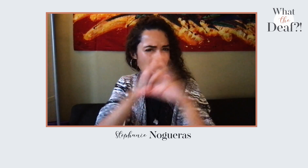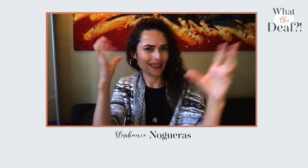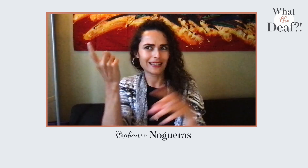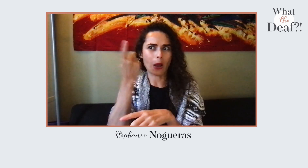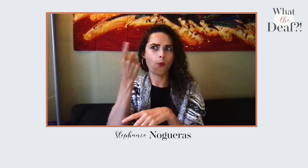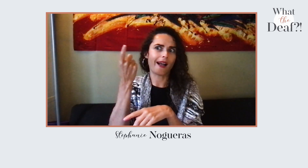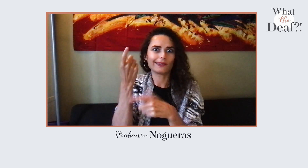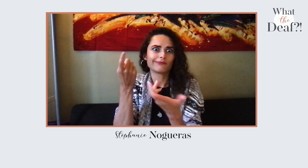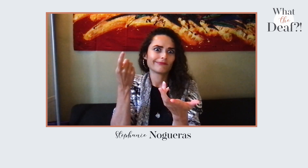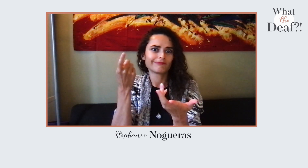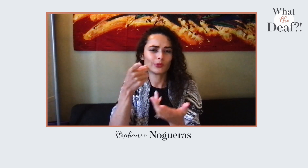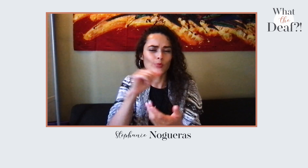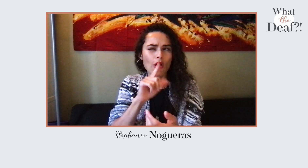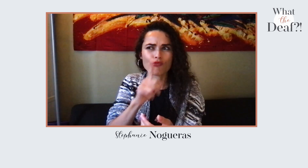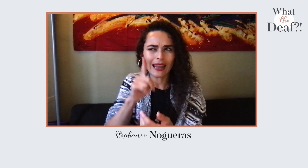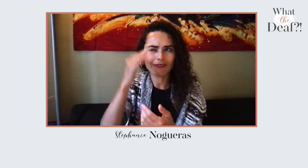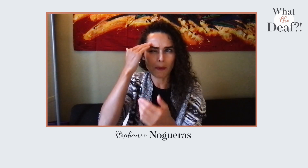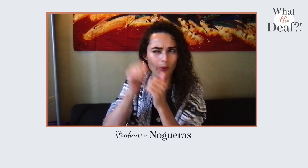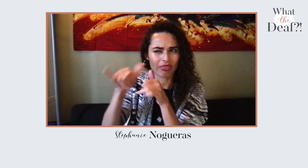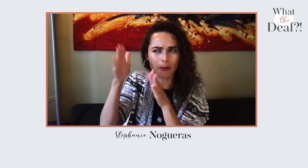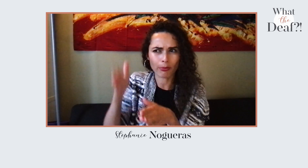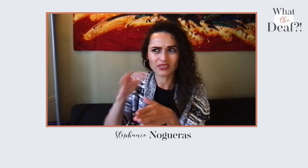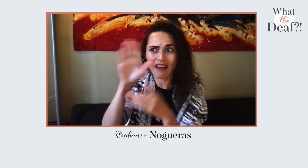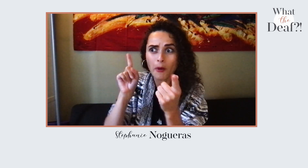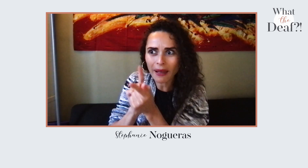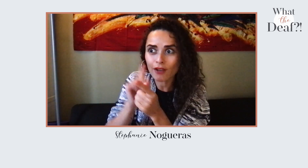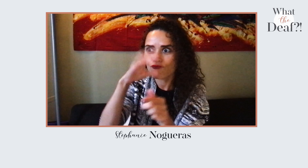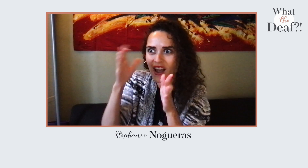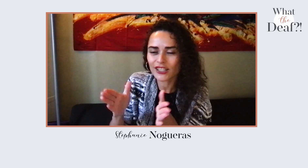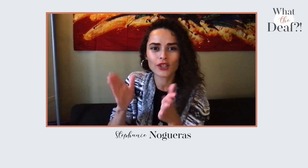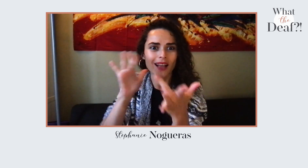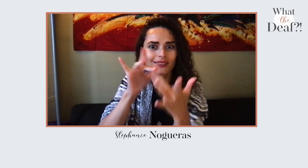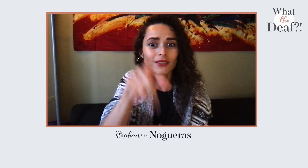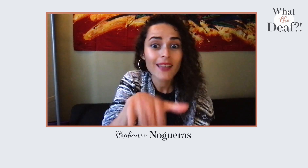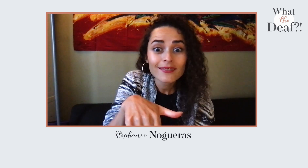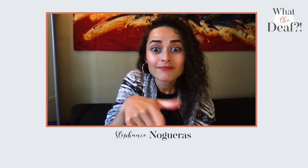and can you imagine that? Someone who you are not familiar with, someone who is a stranger contacting you,